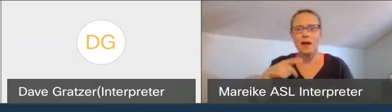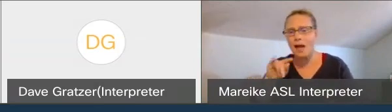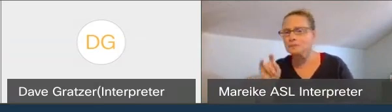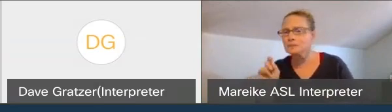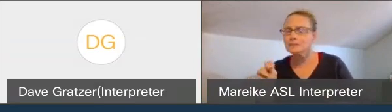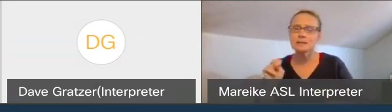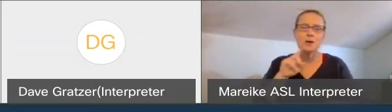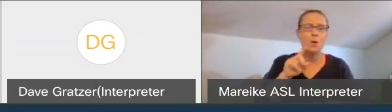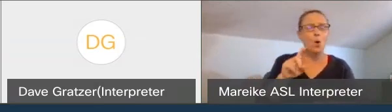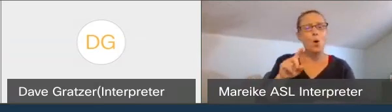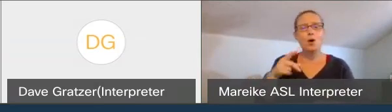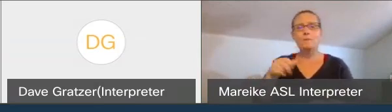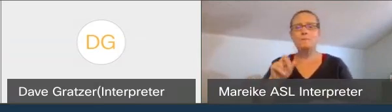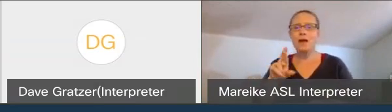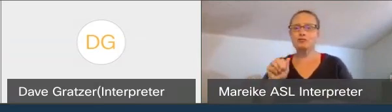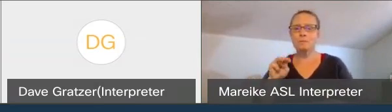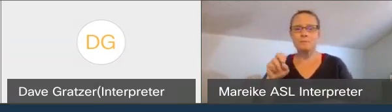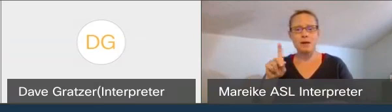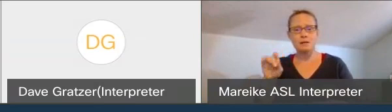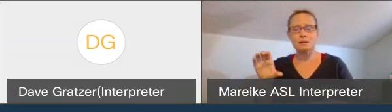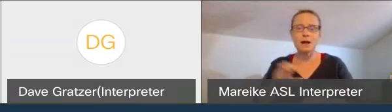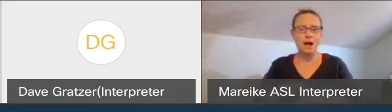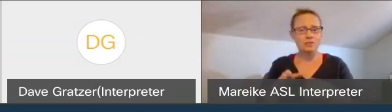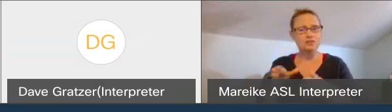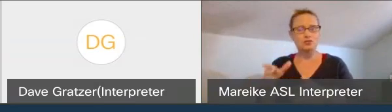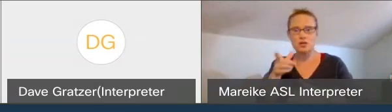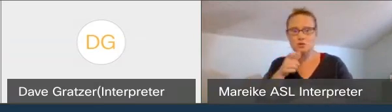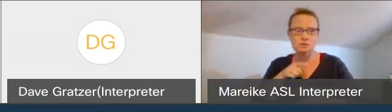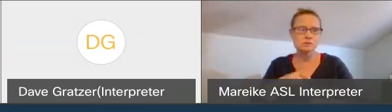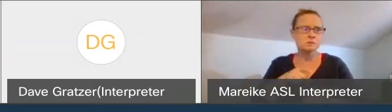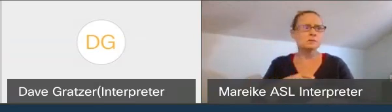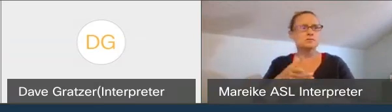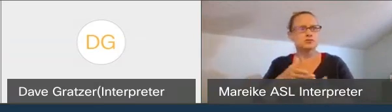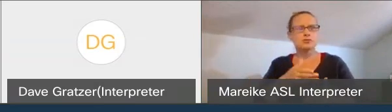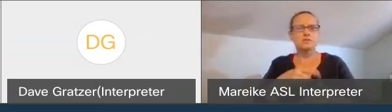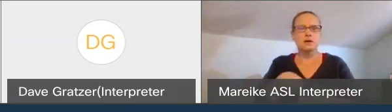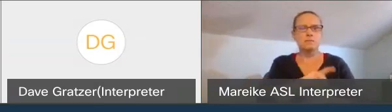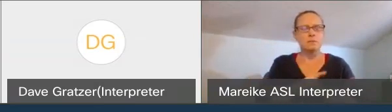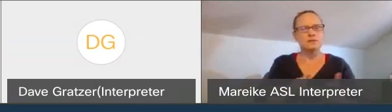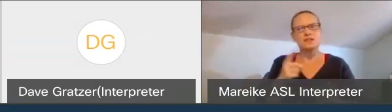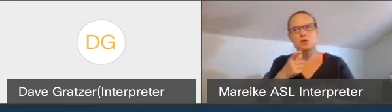20 times in the last month, uh, somebody out there who really feels like the system is broken.